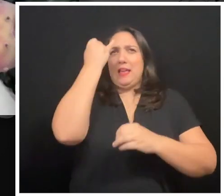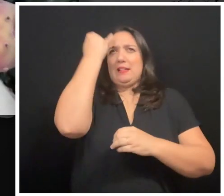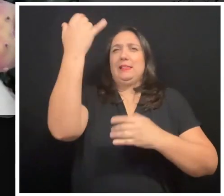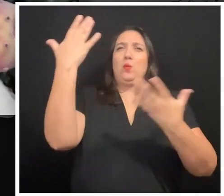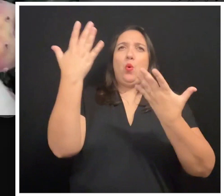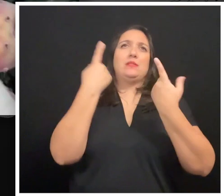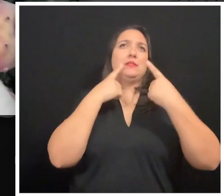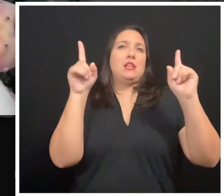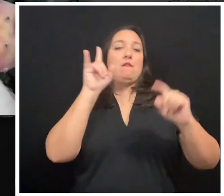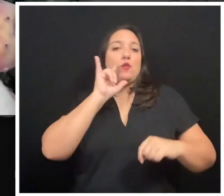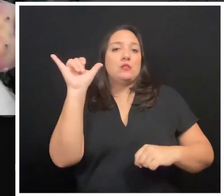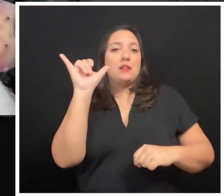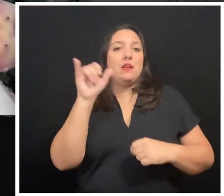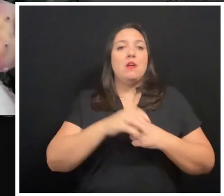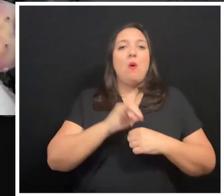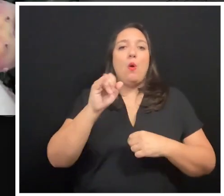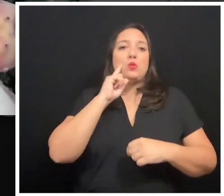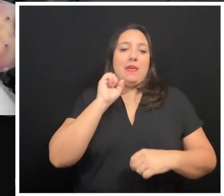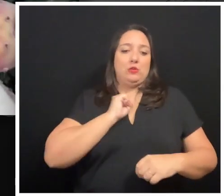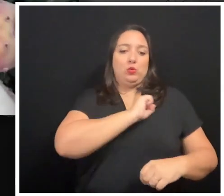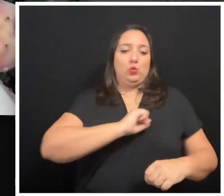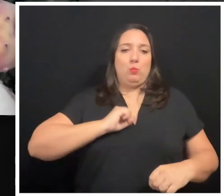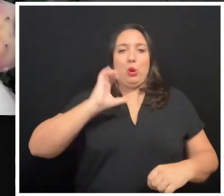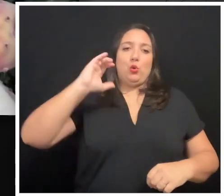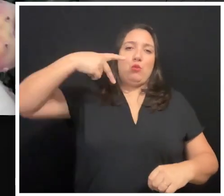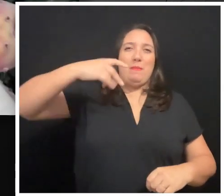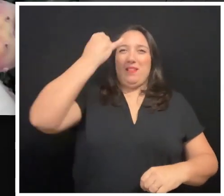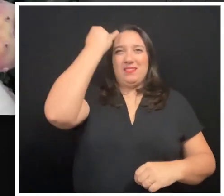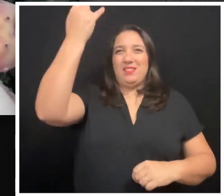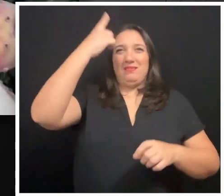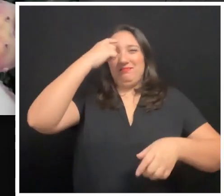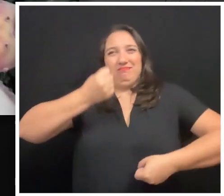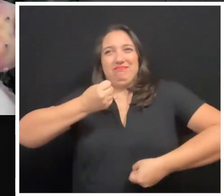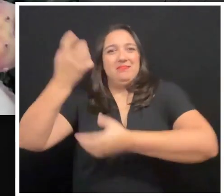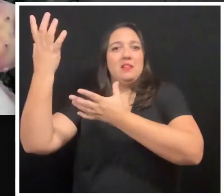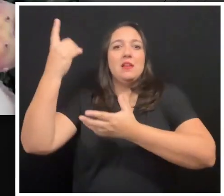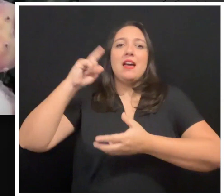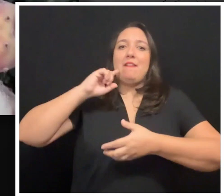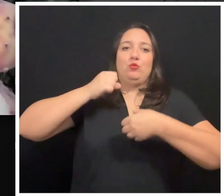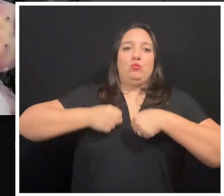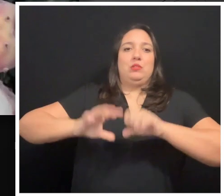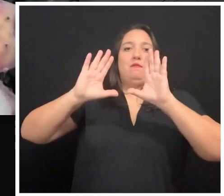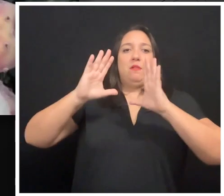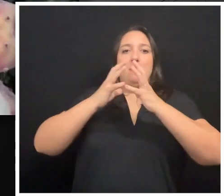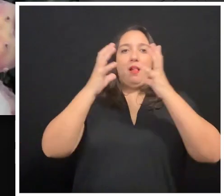and I started to unlearn Super Cripdom. And that meant you know, giving up a lot of the identities